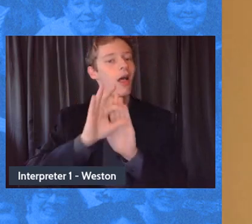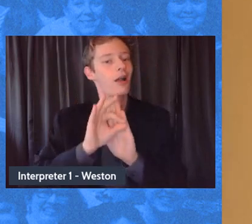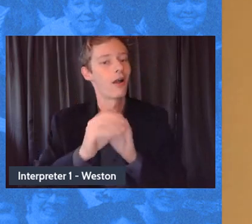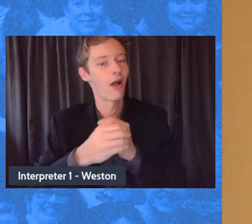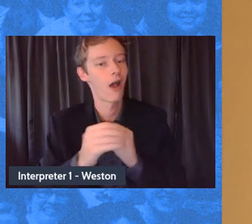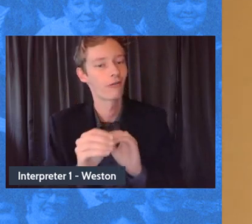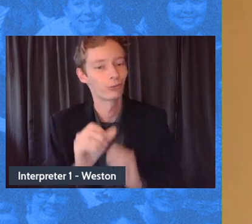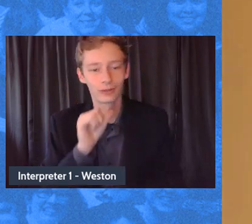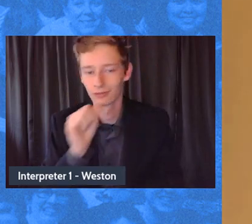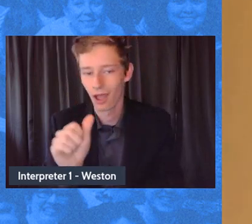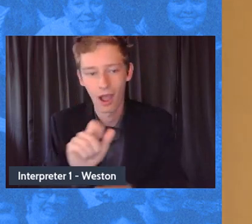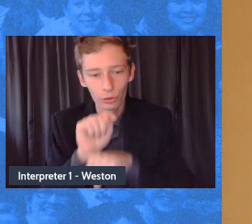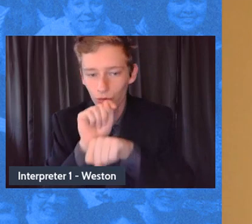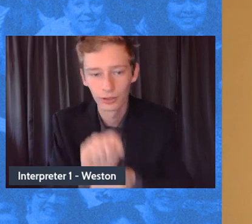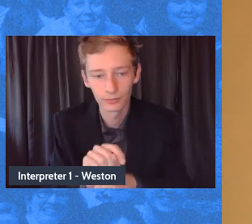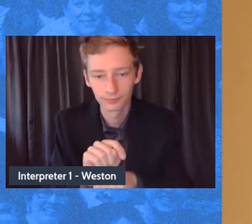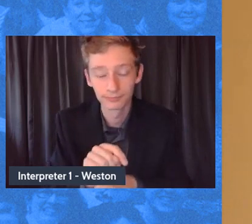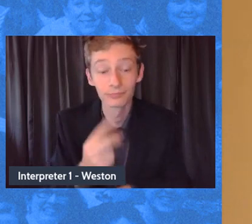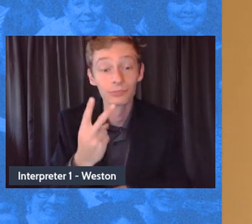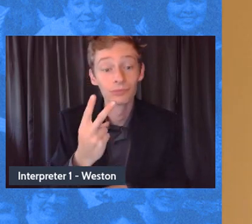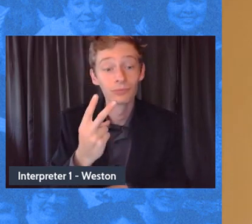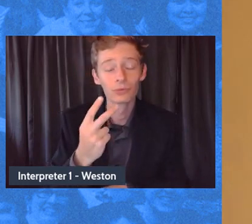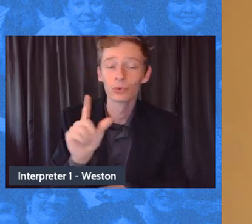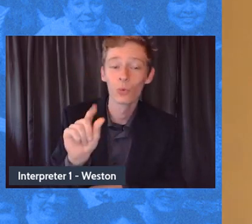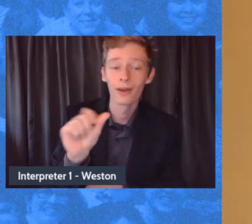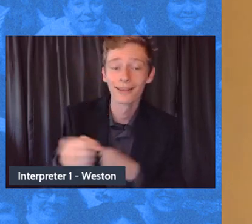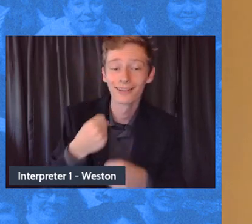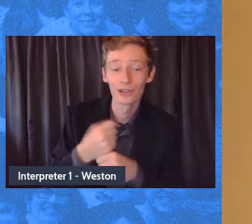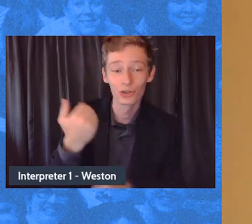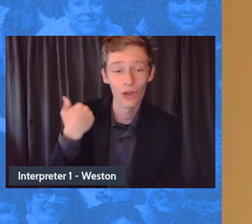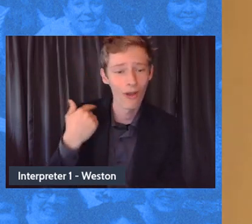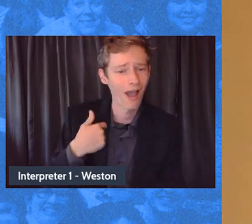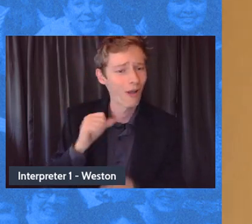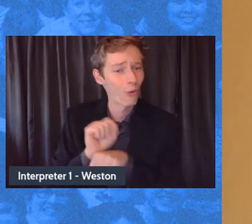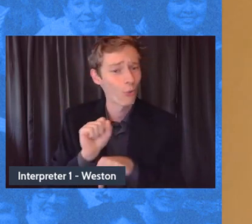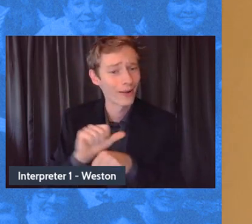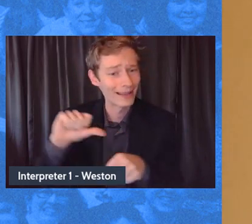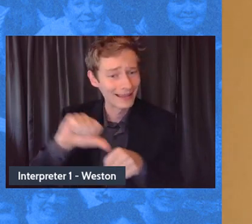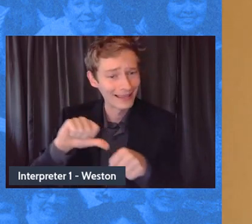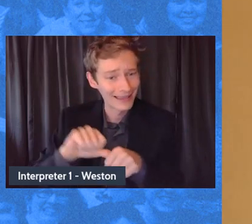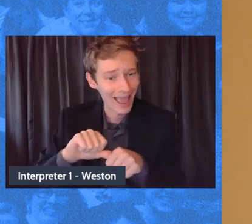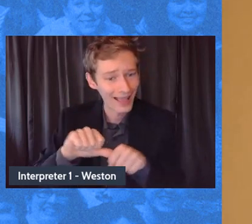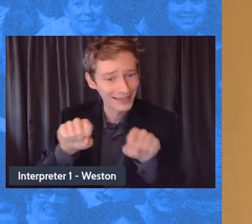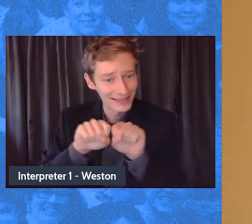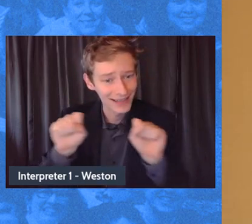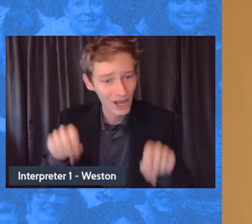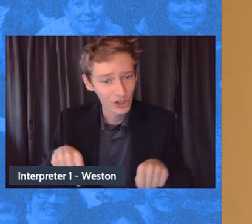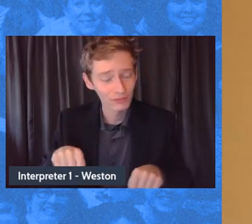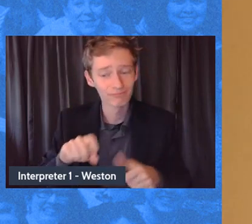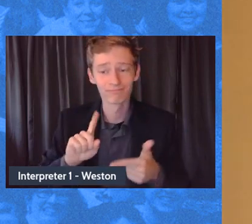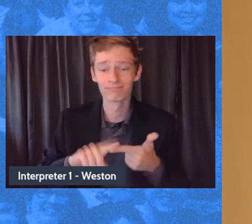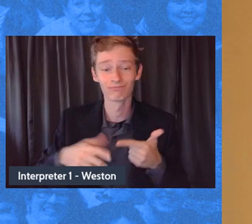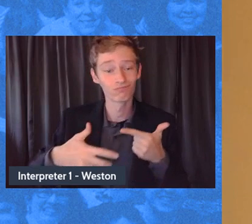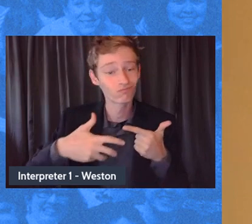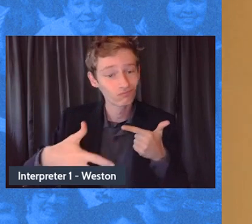when I was working at a gas station, pregnant with my child, my first child, that I would be here today as a candidate for state wide